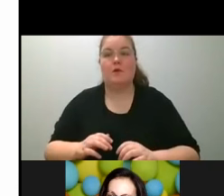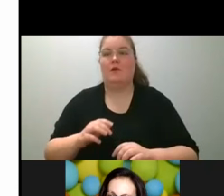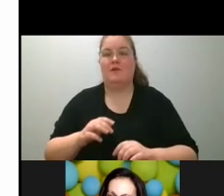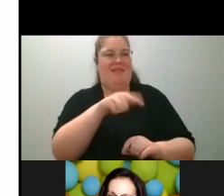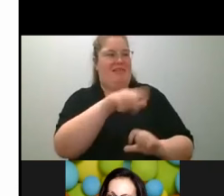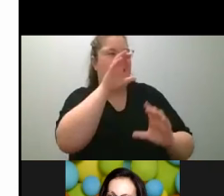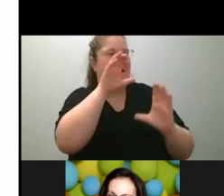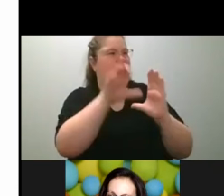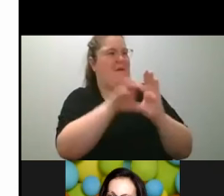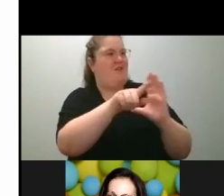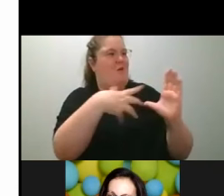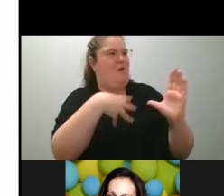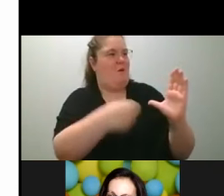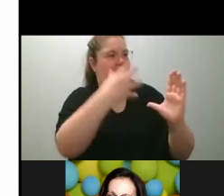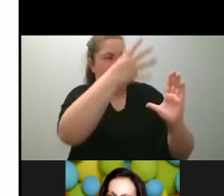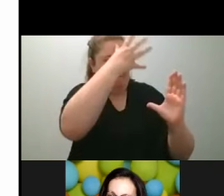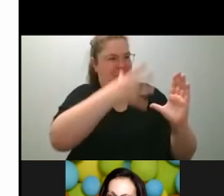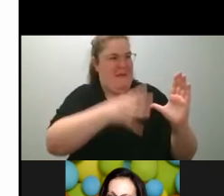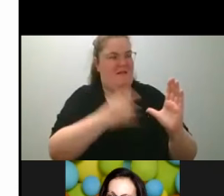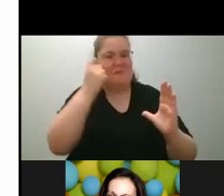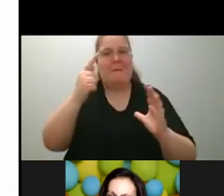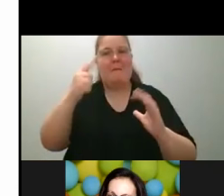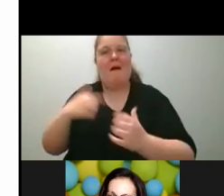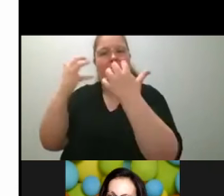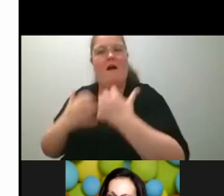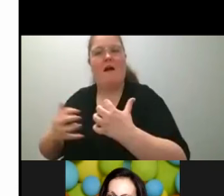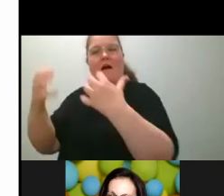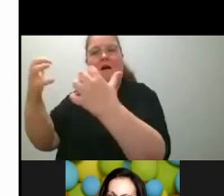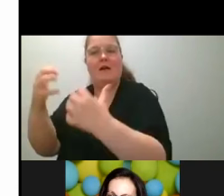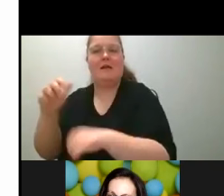that are currently in your marketing materials or your program materials,